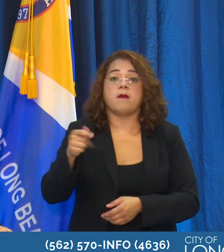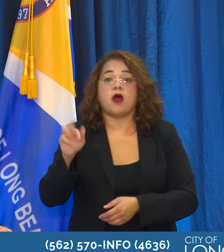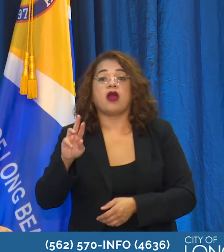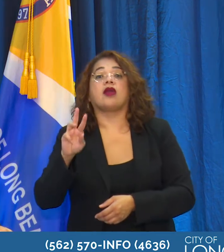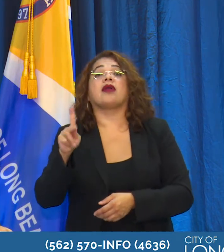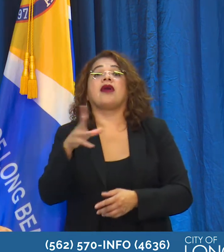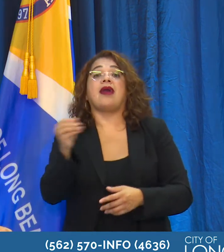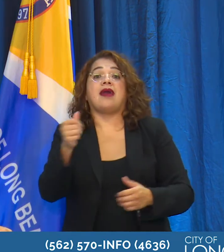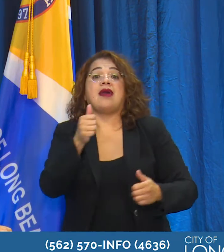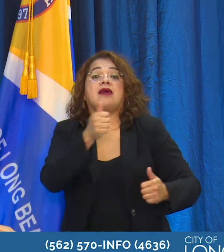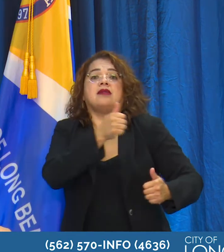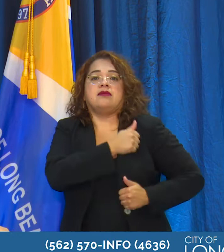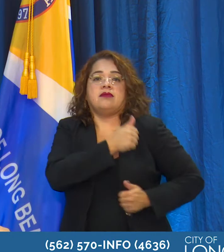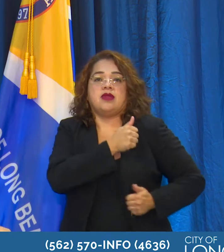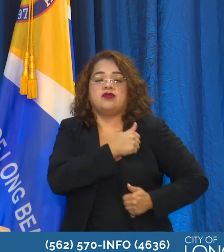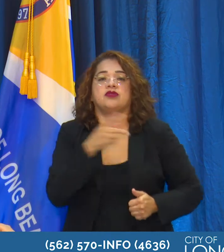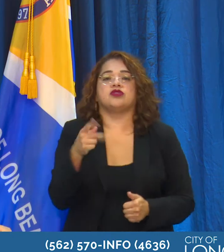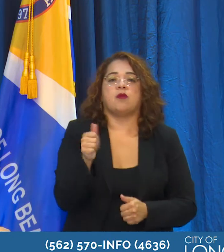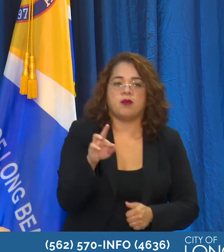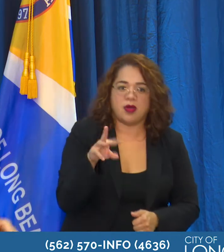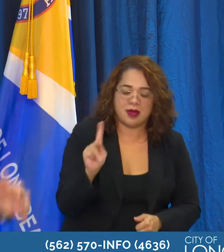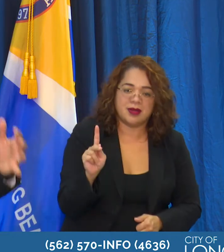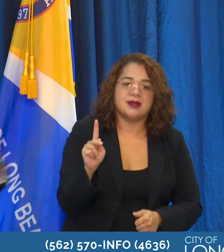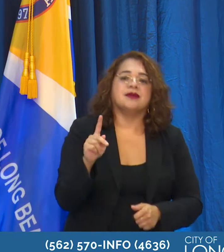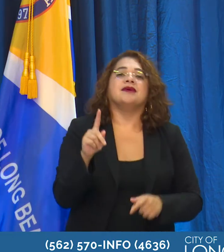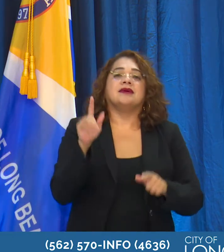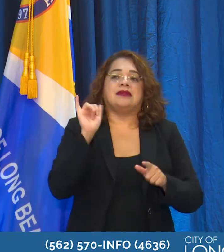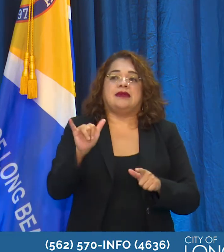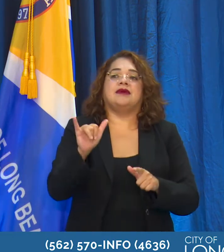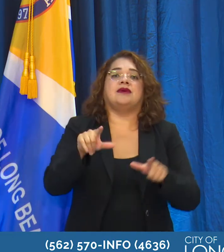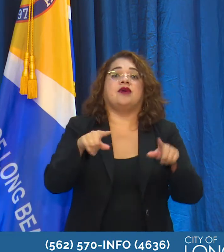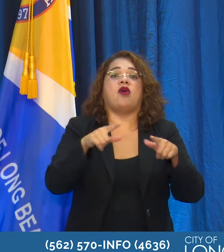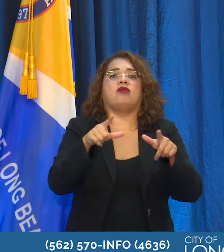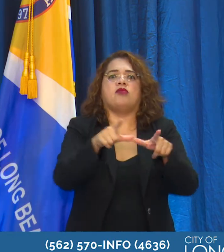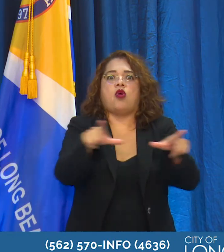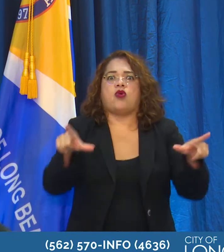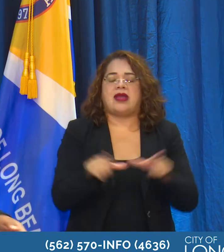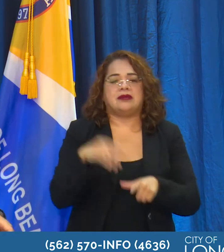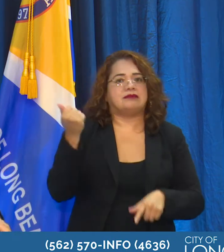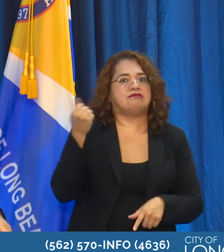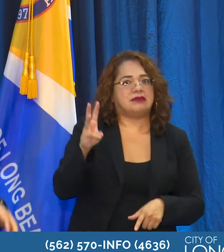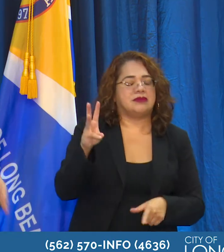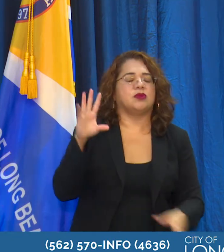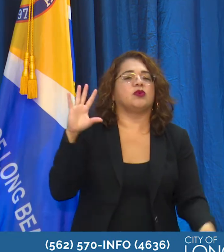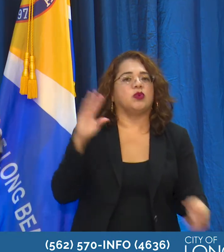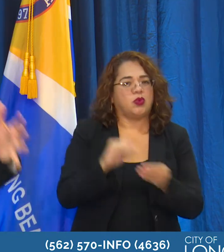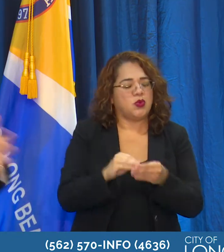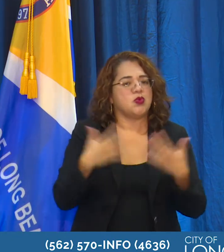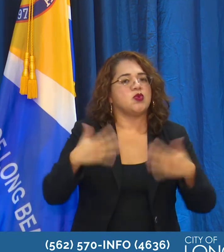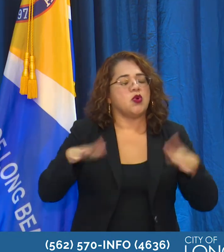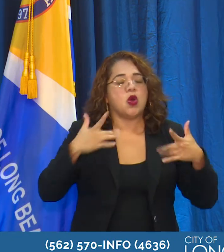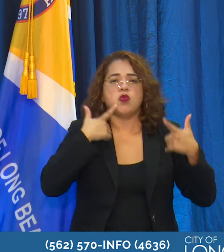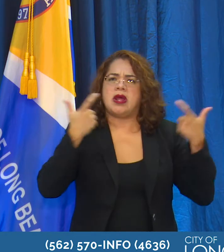So all of these locations will have the secure, they're large structure boxes.